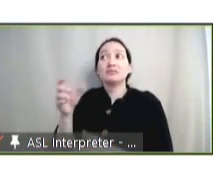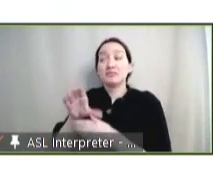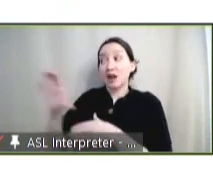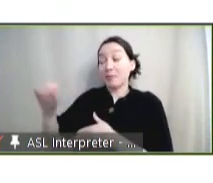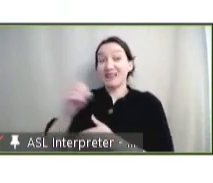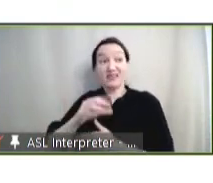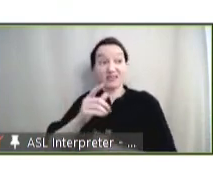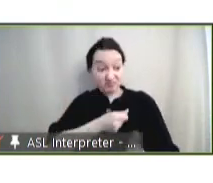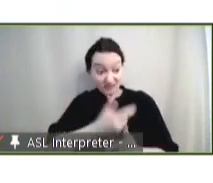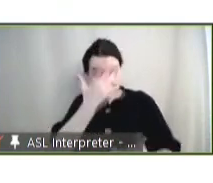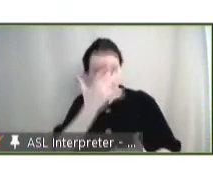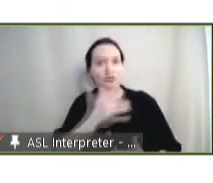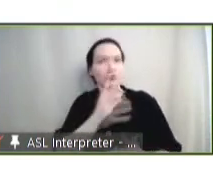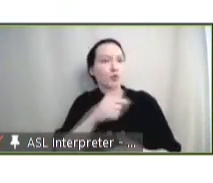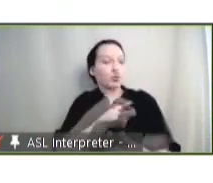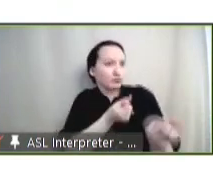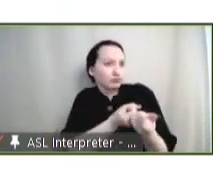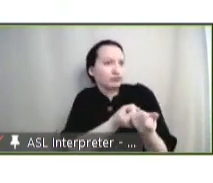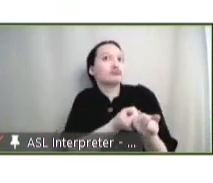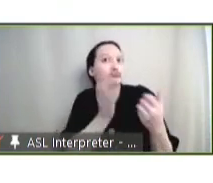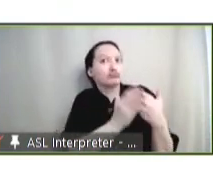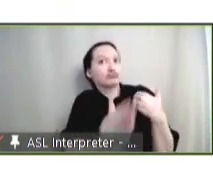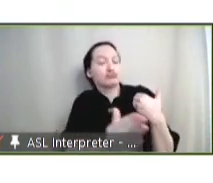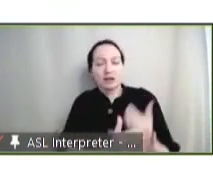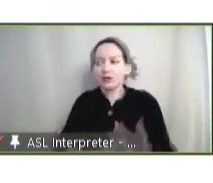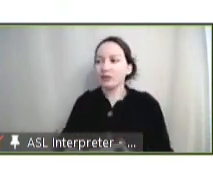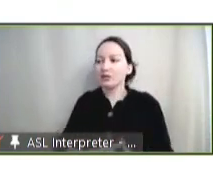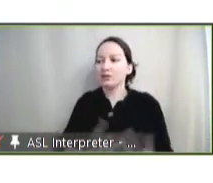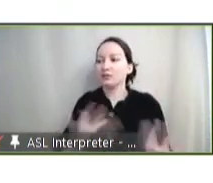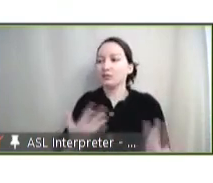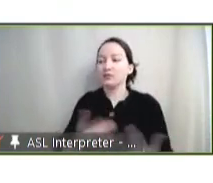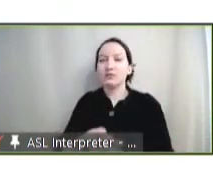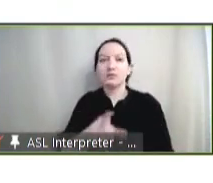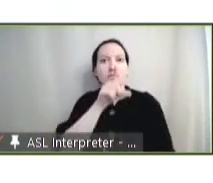they're going to be with them on the other side of that. And really, you know, honing that message is